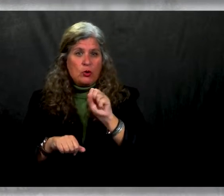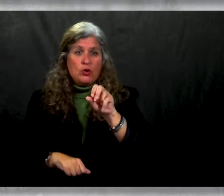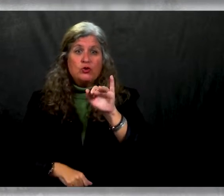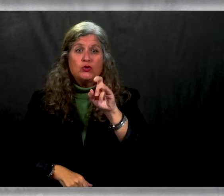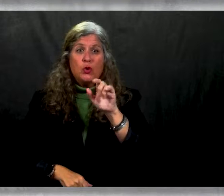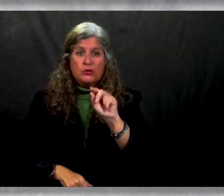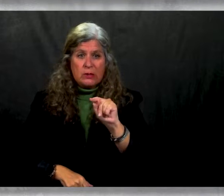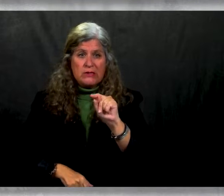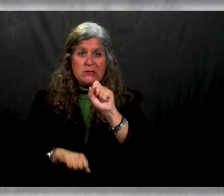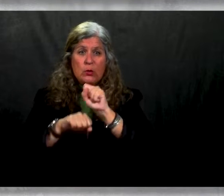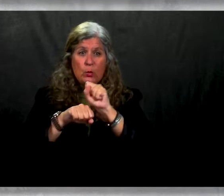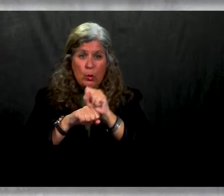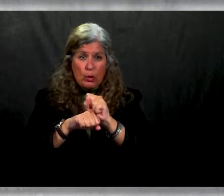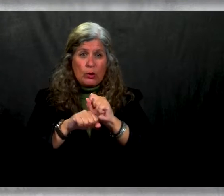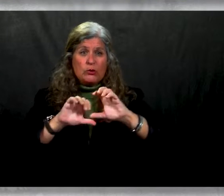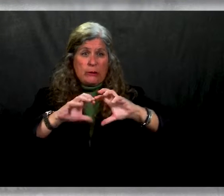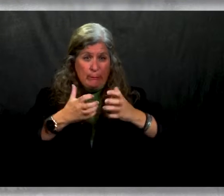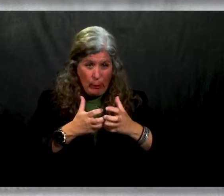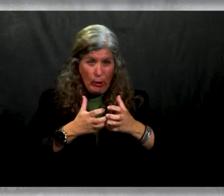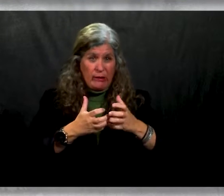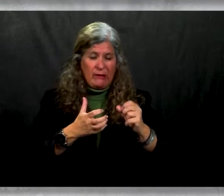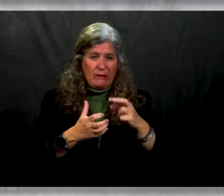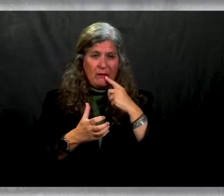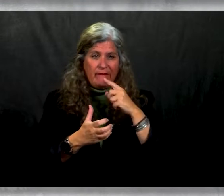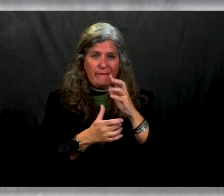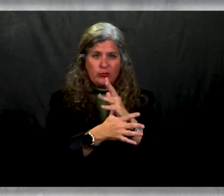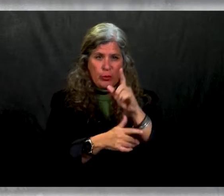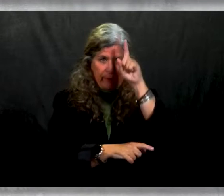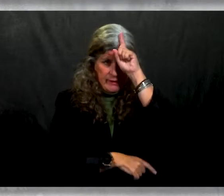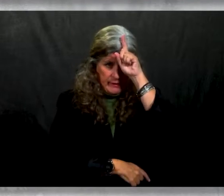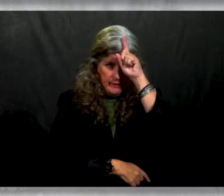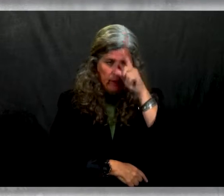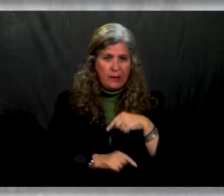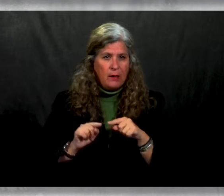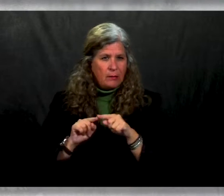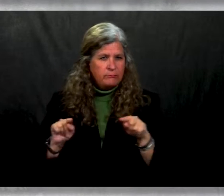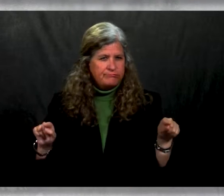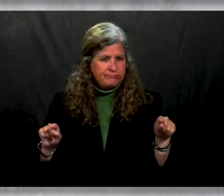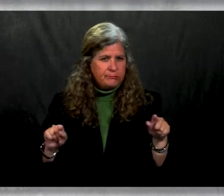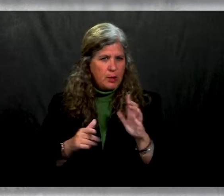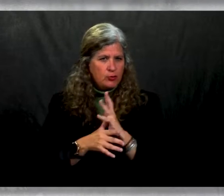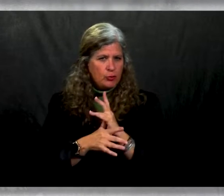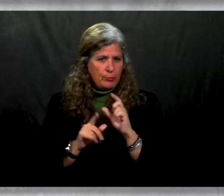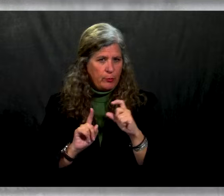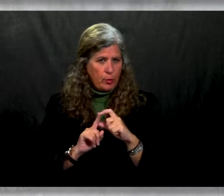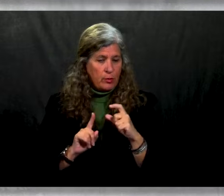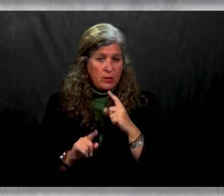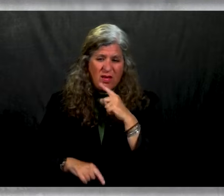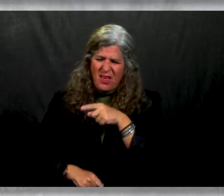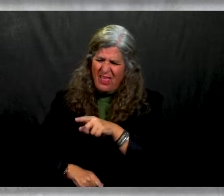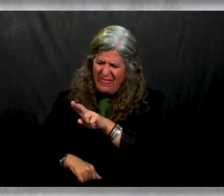And in Germany you say (speaking foreign language). So Nazi, what's interesting is that National Socialist part was a part introduced